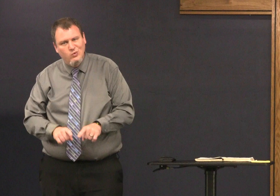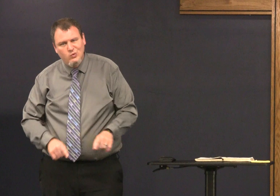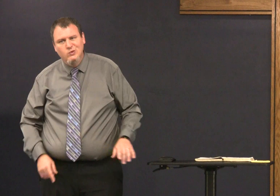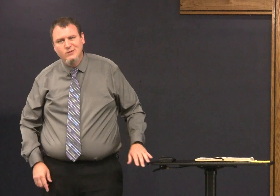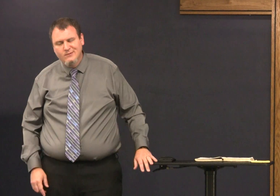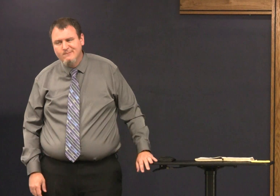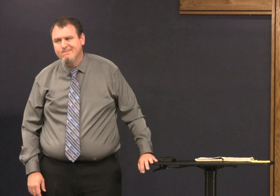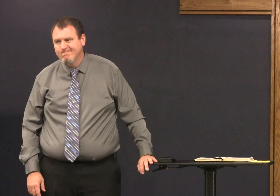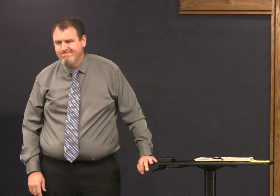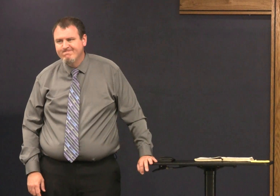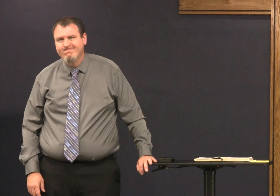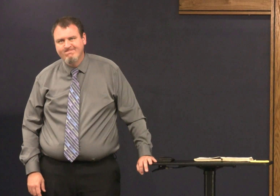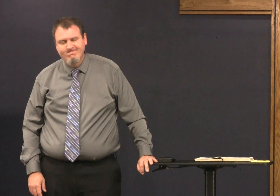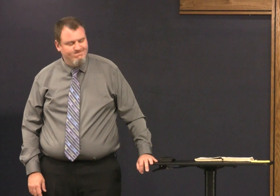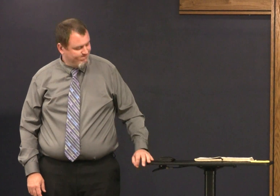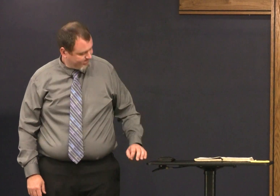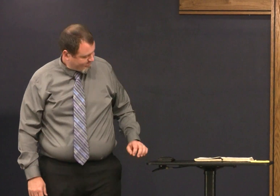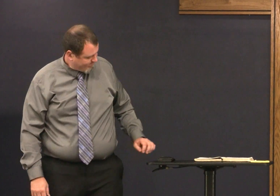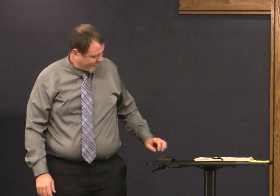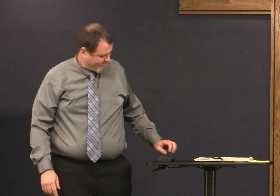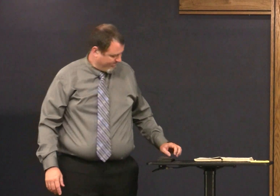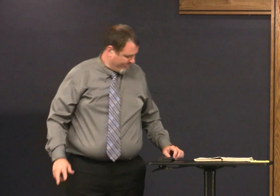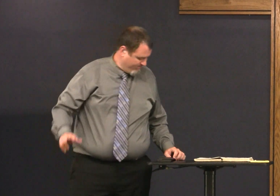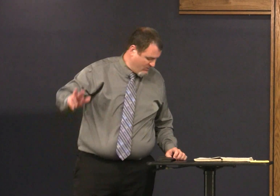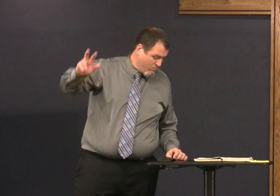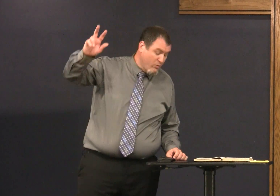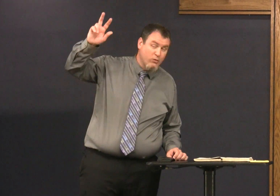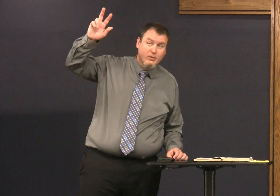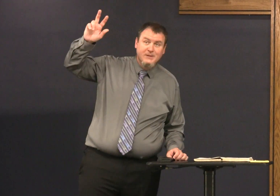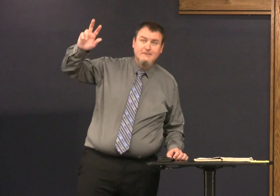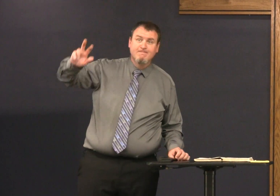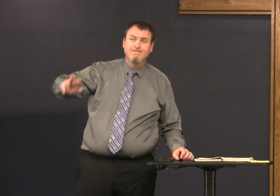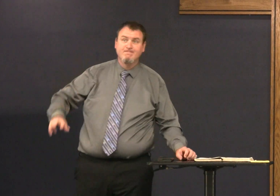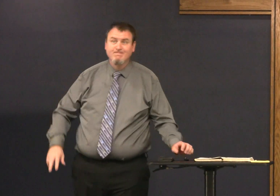God truly loves you and he died for you number three